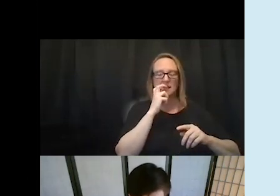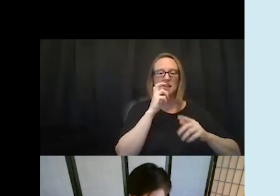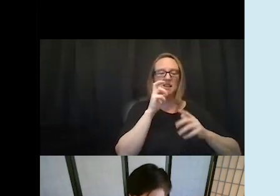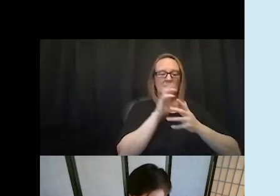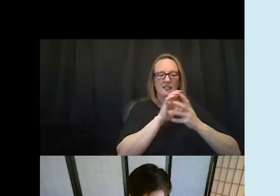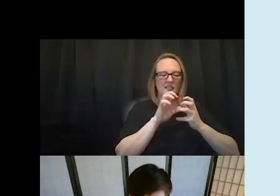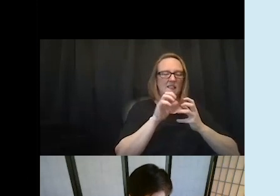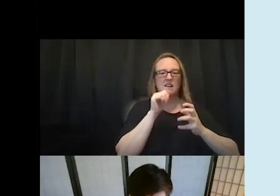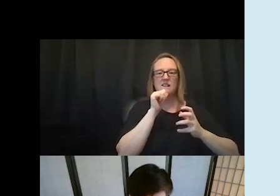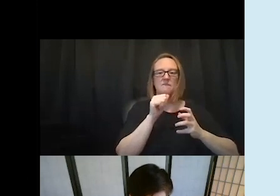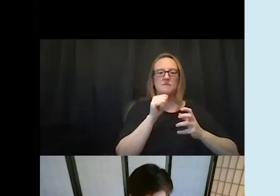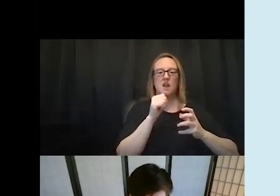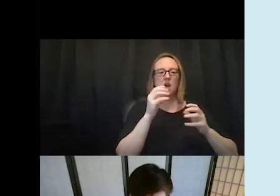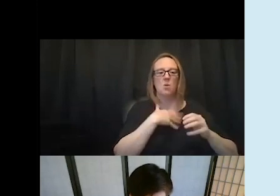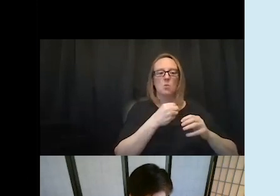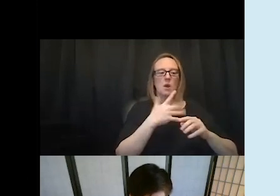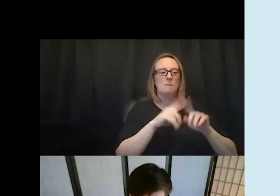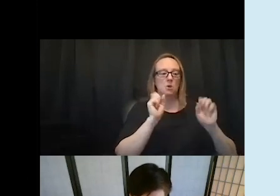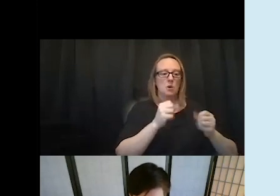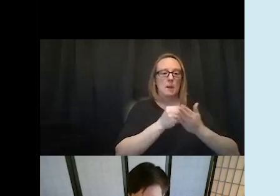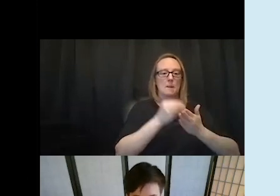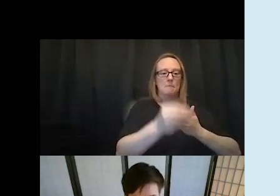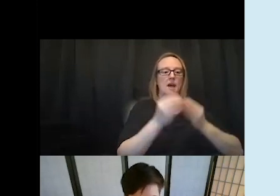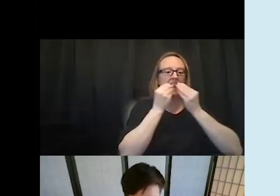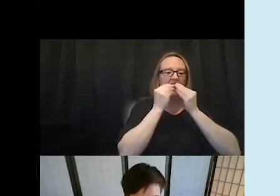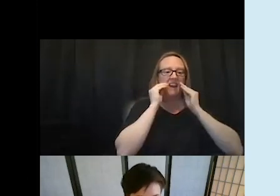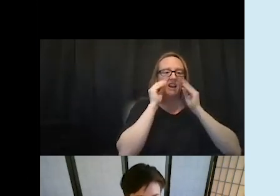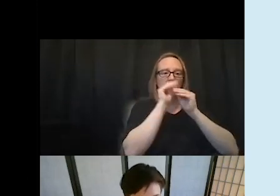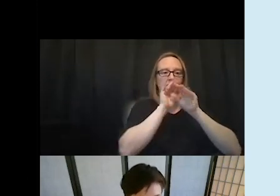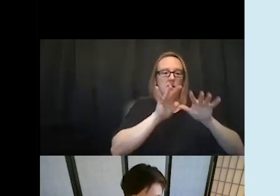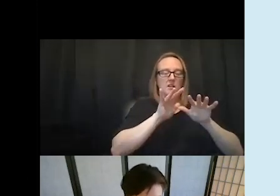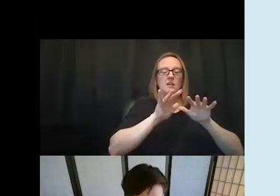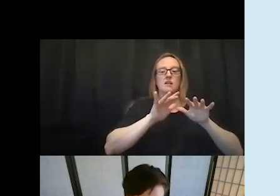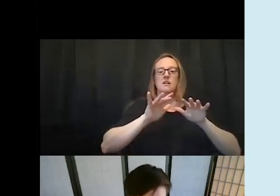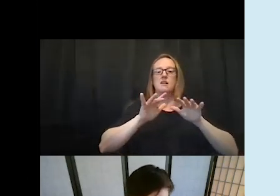is an eye of anyone who sees what's missing but can't stop pointing to what's still there.